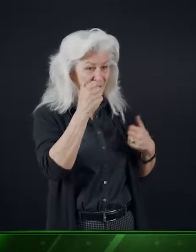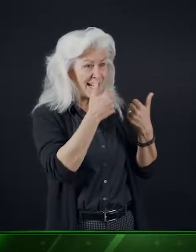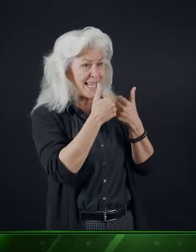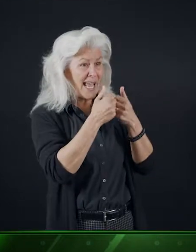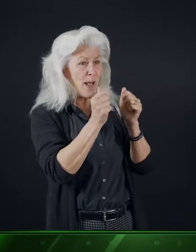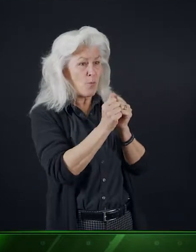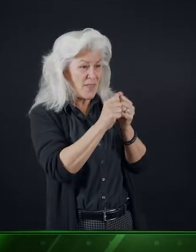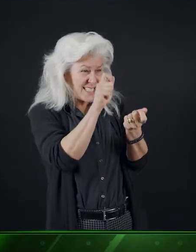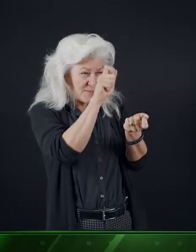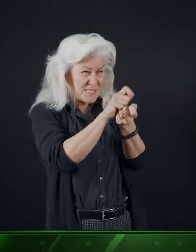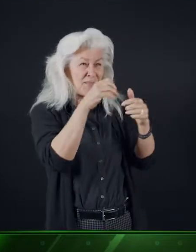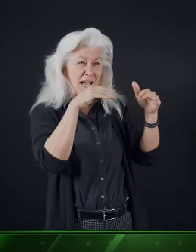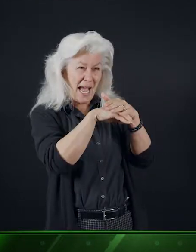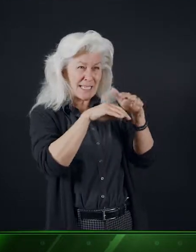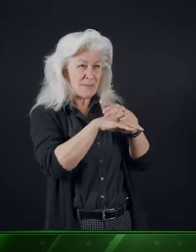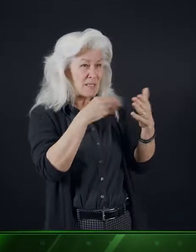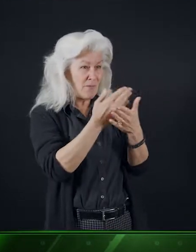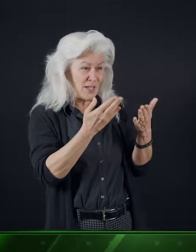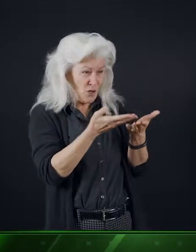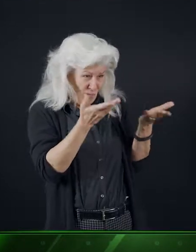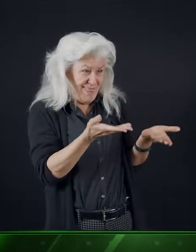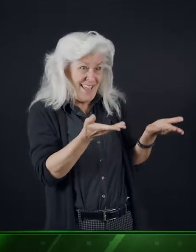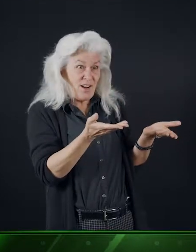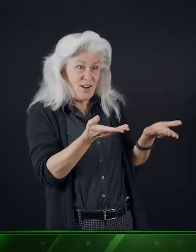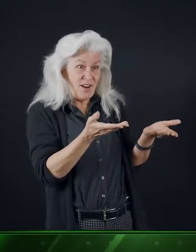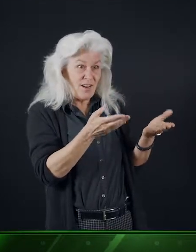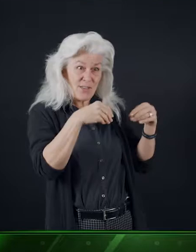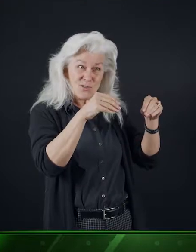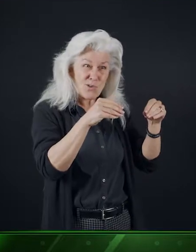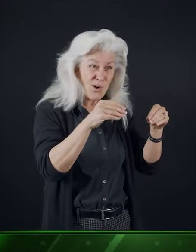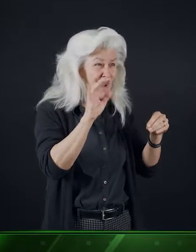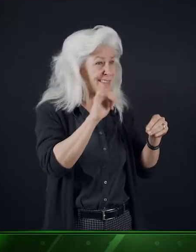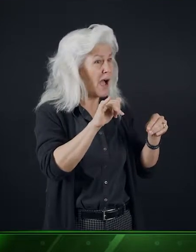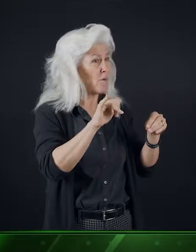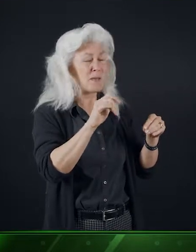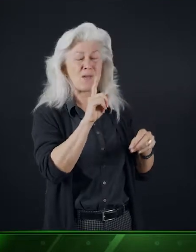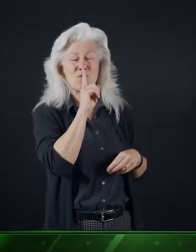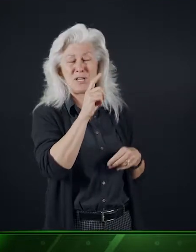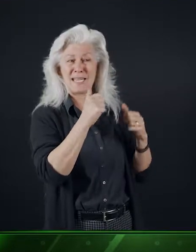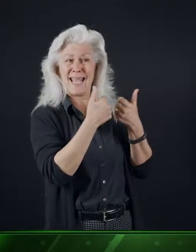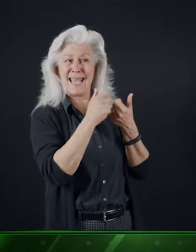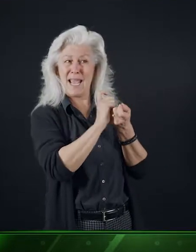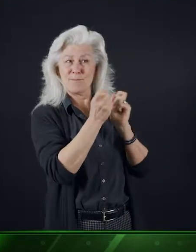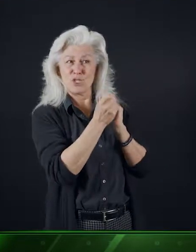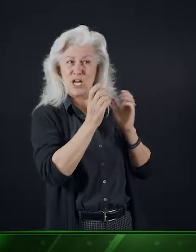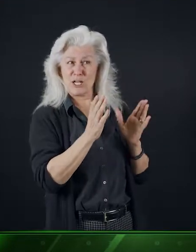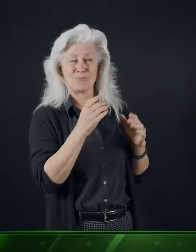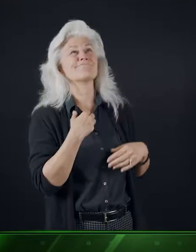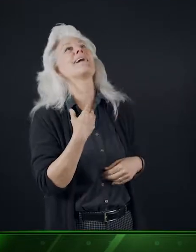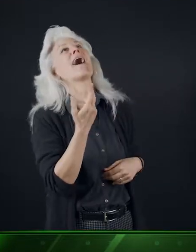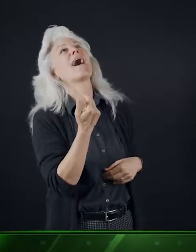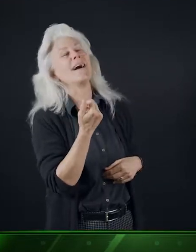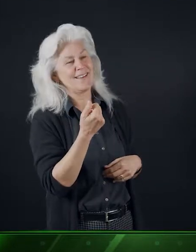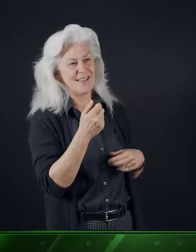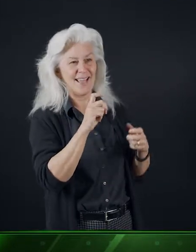It's going to be a complete game-changer, pun intended. So tell me, how does it work exactly?